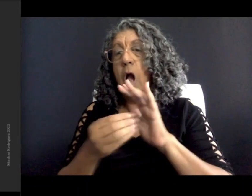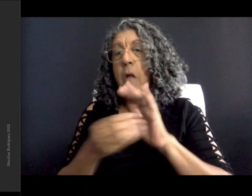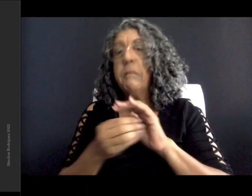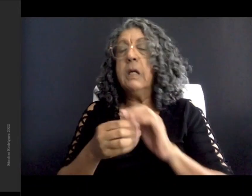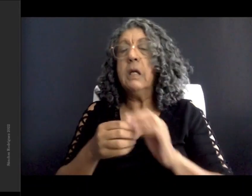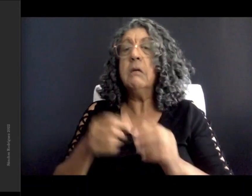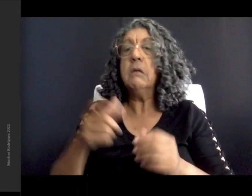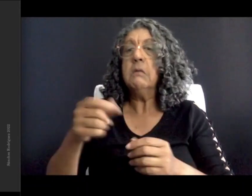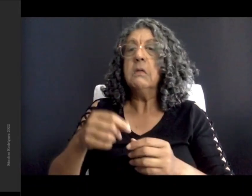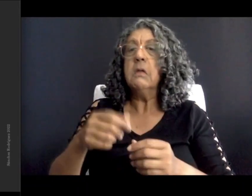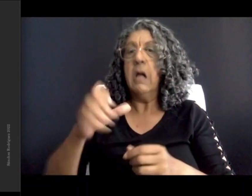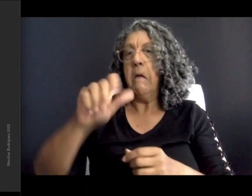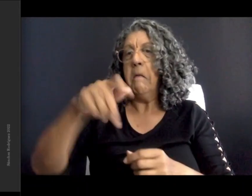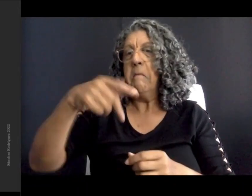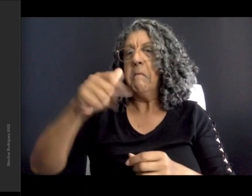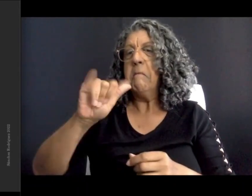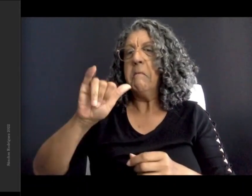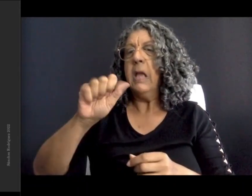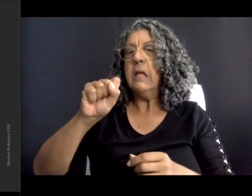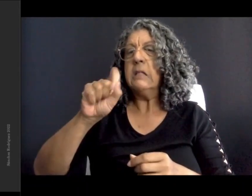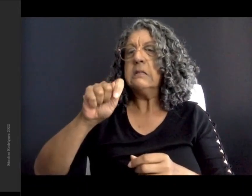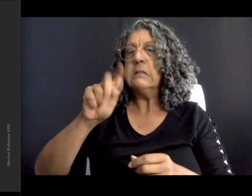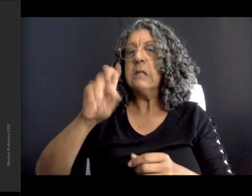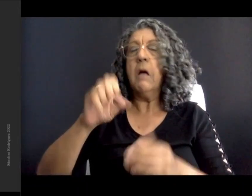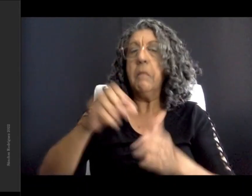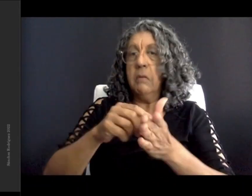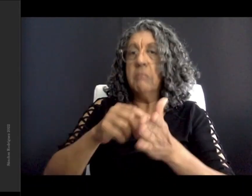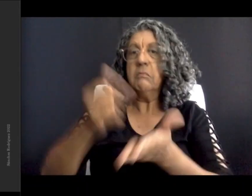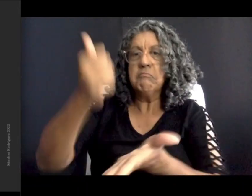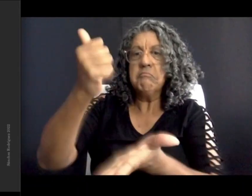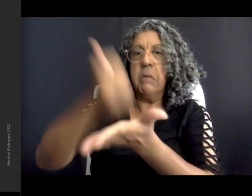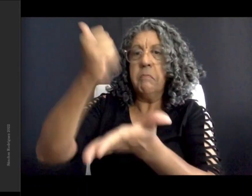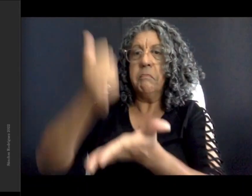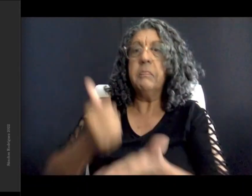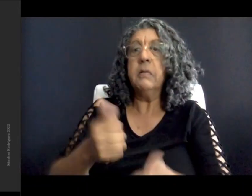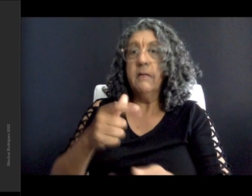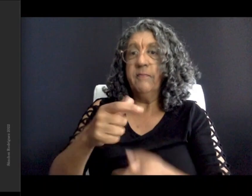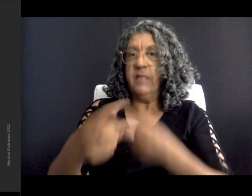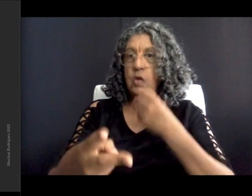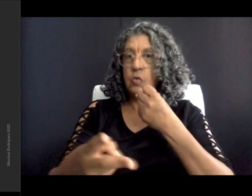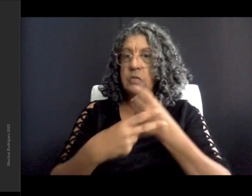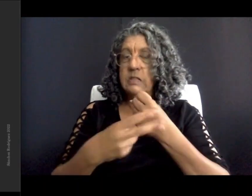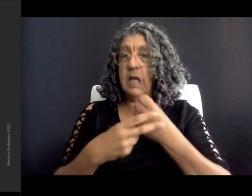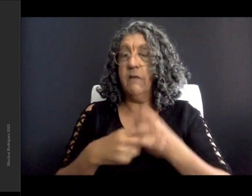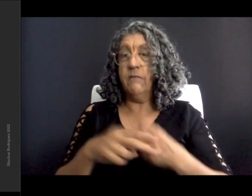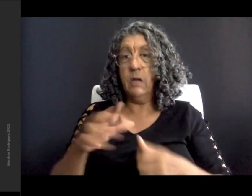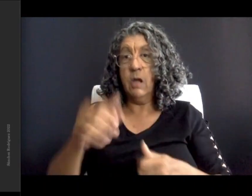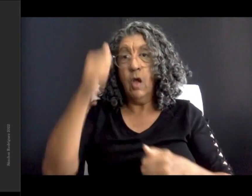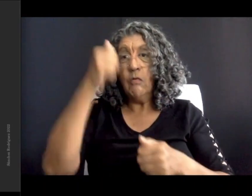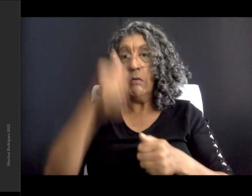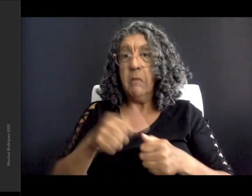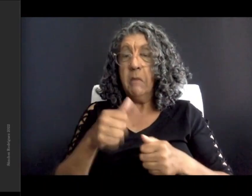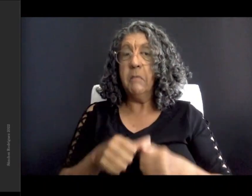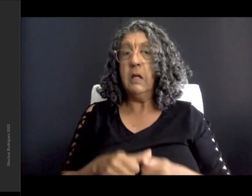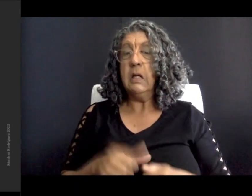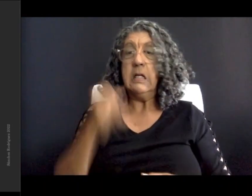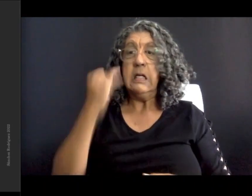You could ask the Social Security representative to make a copy of the form and then you could save it.